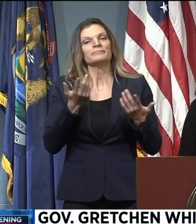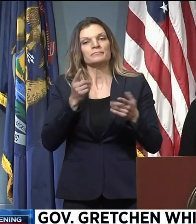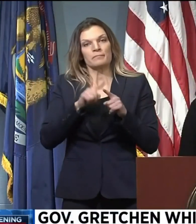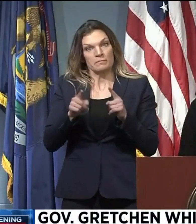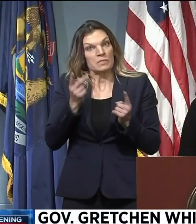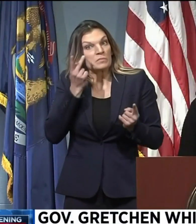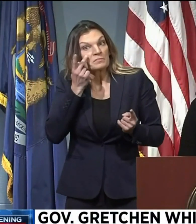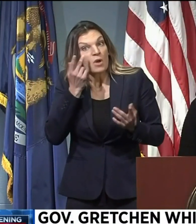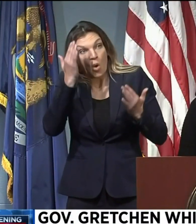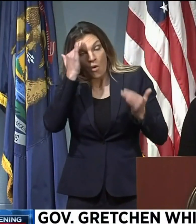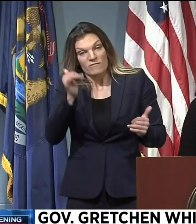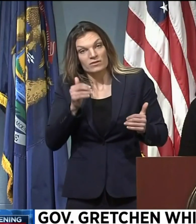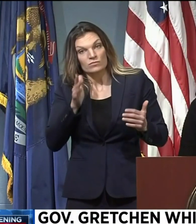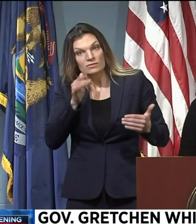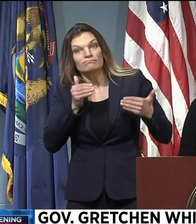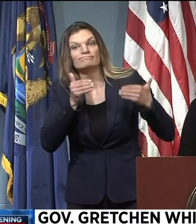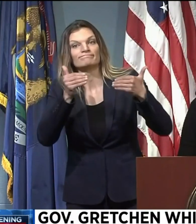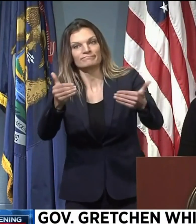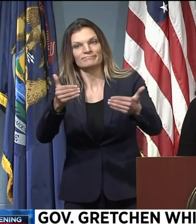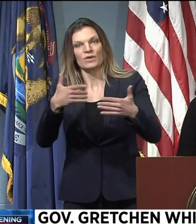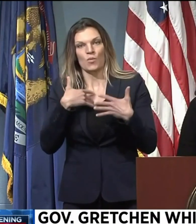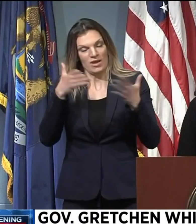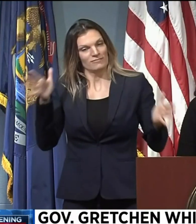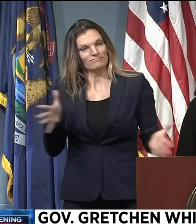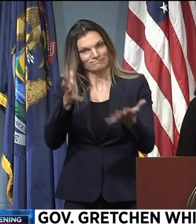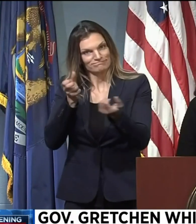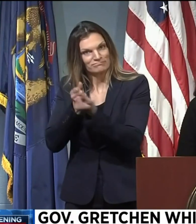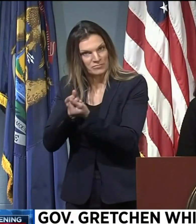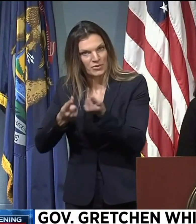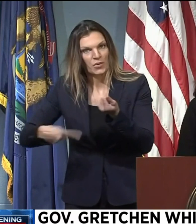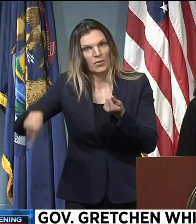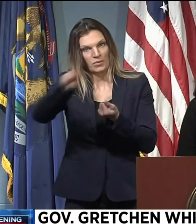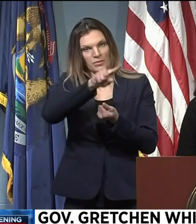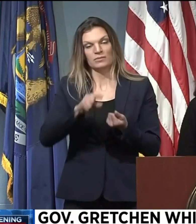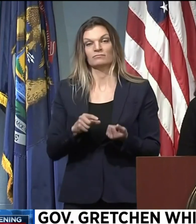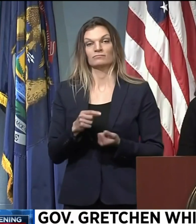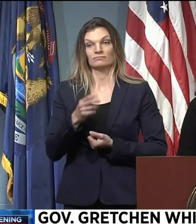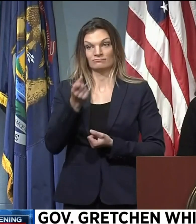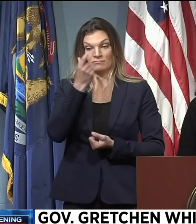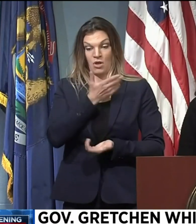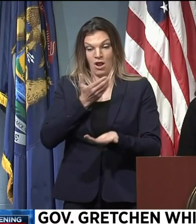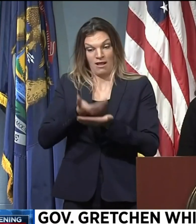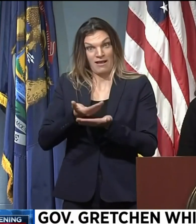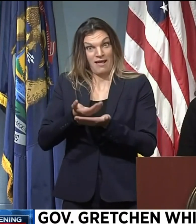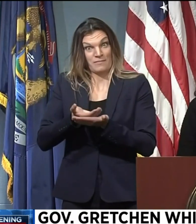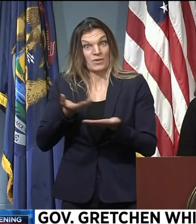AND SO-CALLED PERSONAL TOUCH BUSINESSES CAN REOPEN STATEWIDE. THIS JUNCTURE, WE WANTED TO